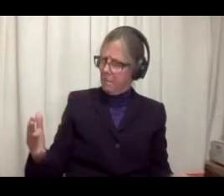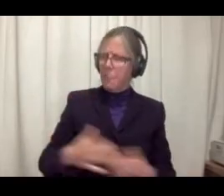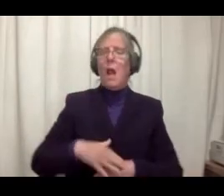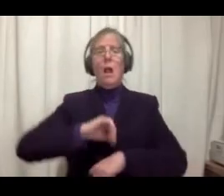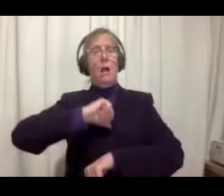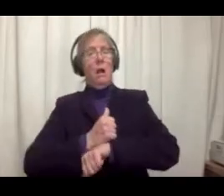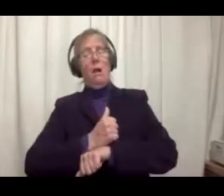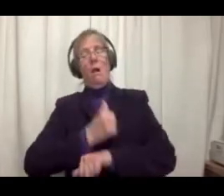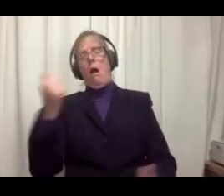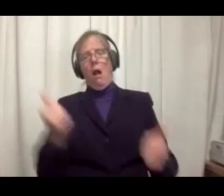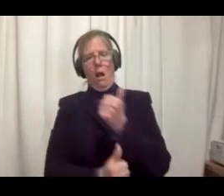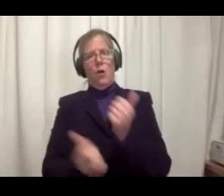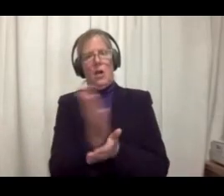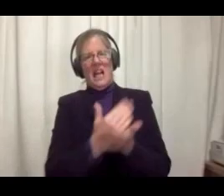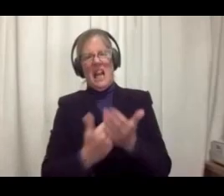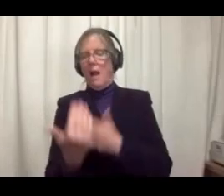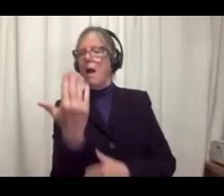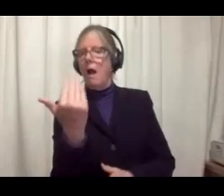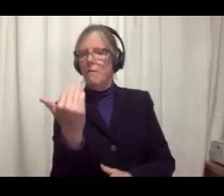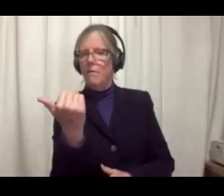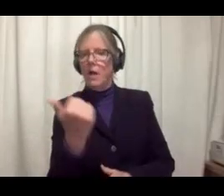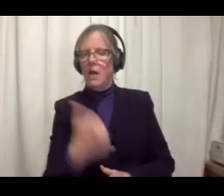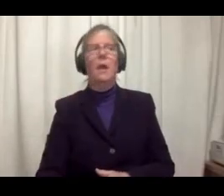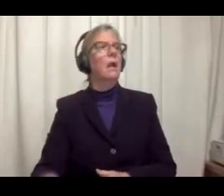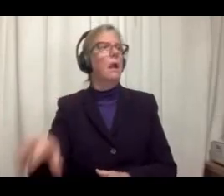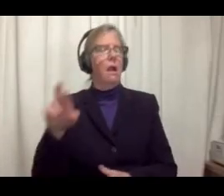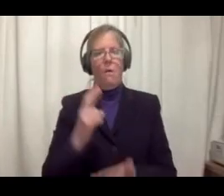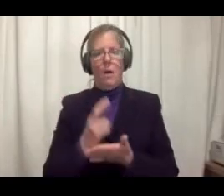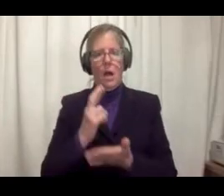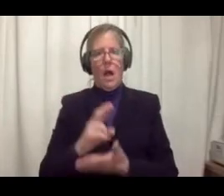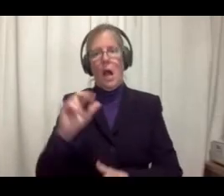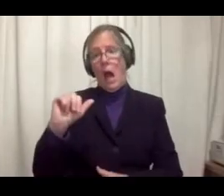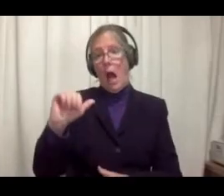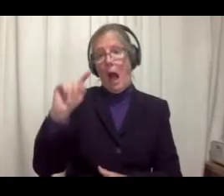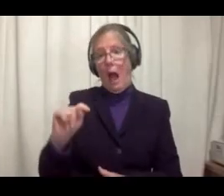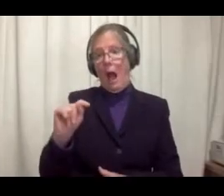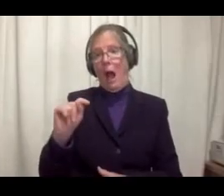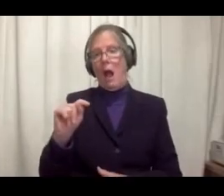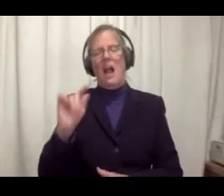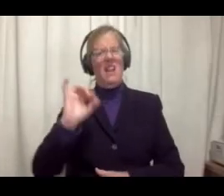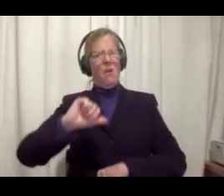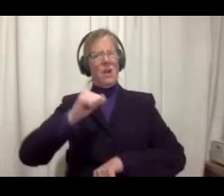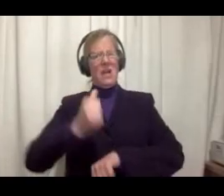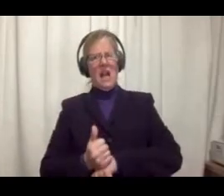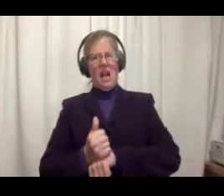Rehabilitation Act, the NCRTM has been around for over 40 years, serving as a